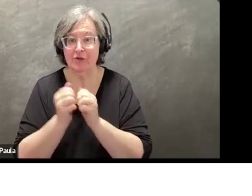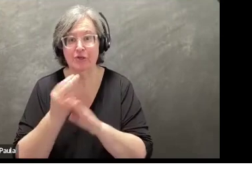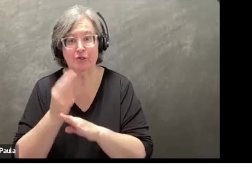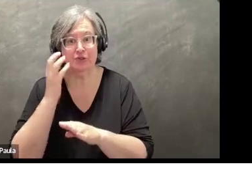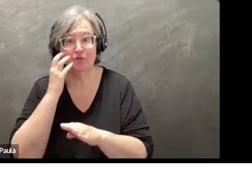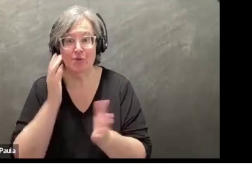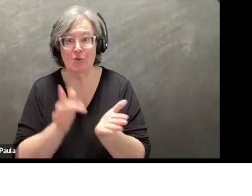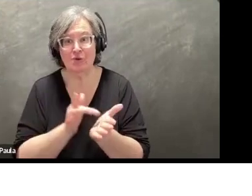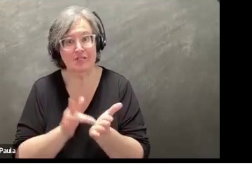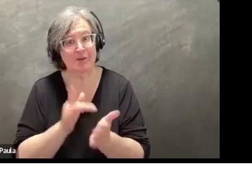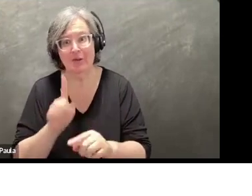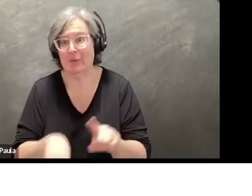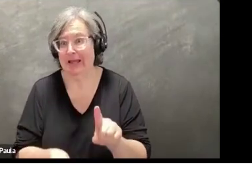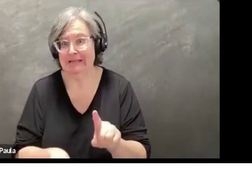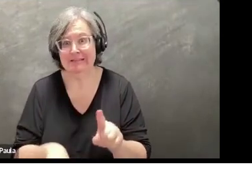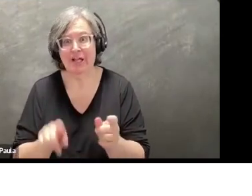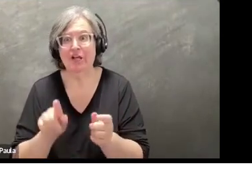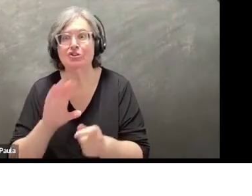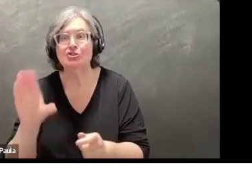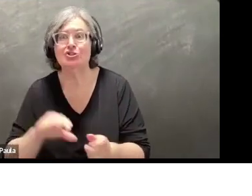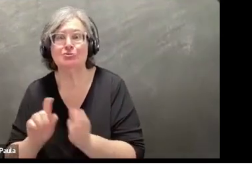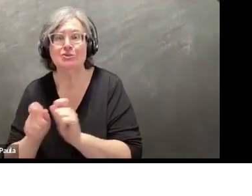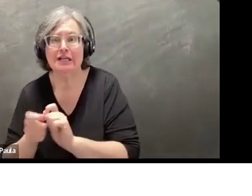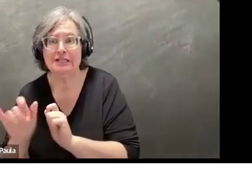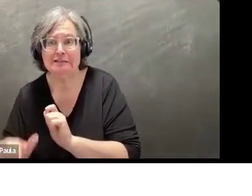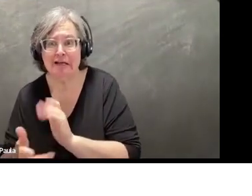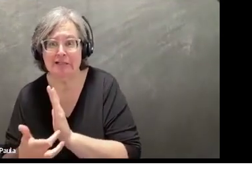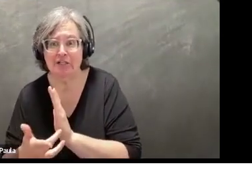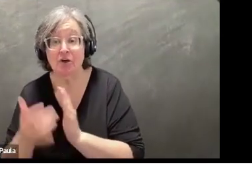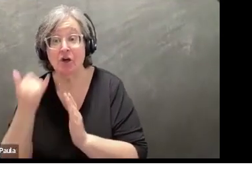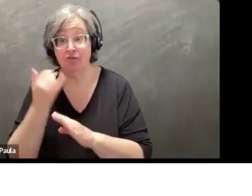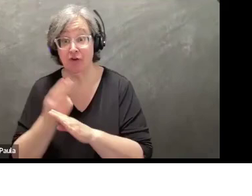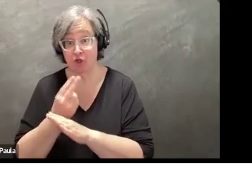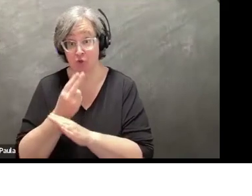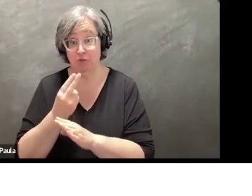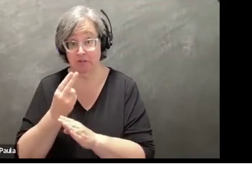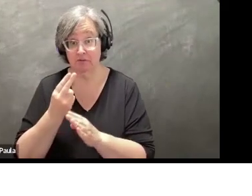tablet. If you are on a mobile device, you can swipe sometimes